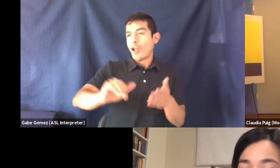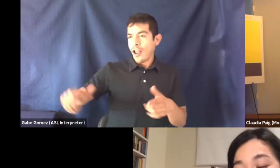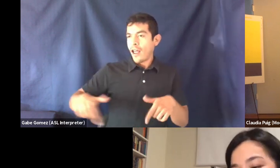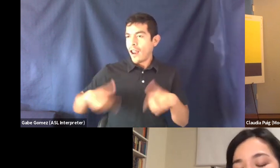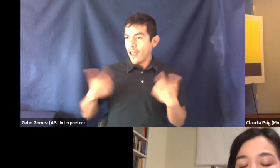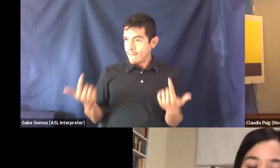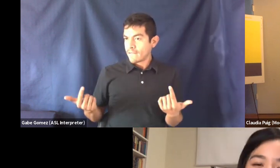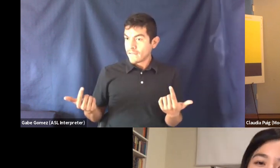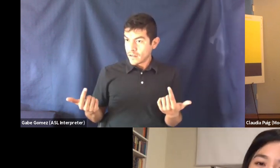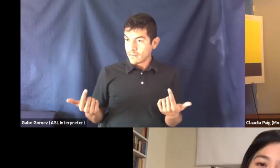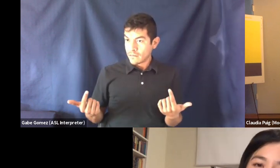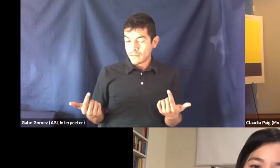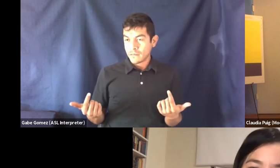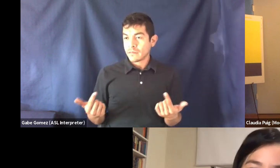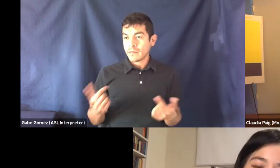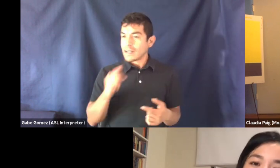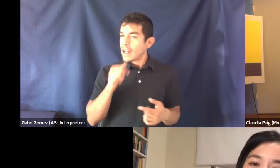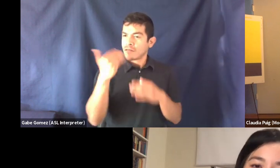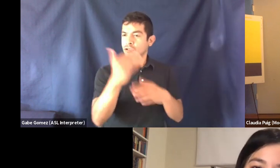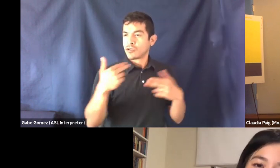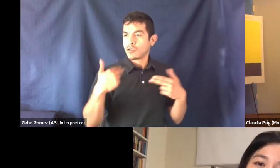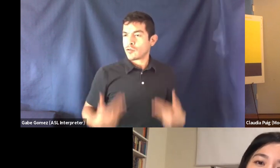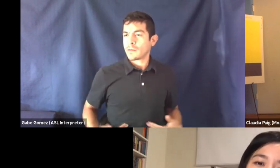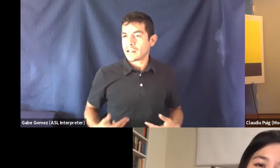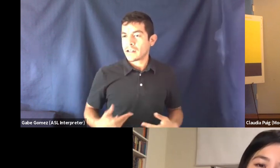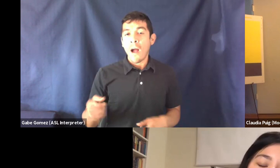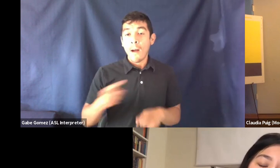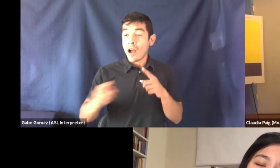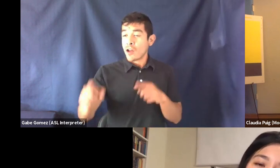and you can extend that of course, to ethnicities, citizenships, nationalities.